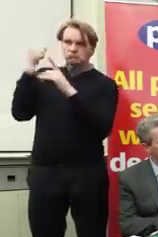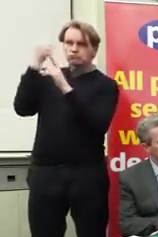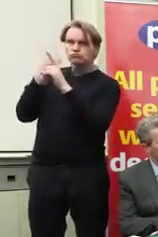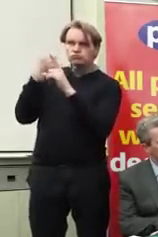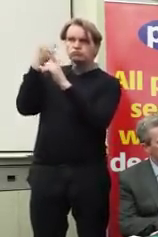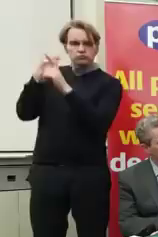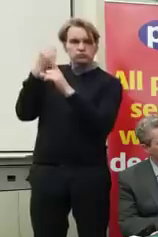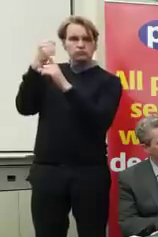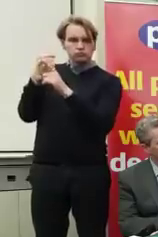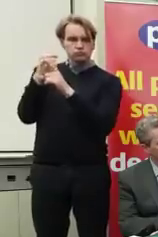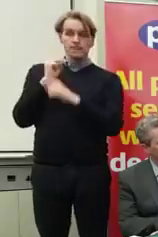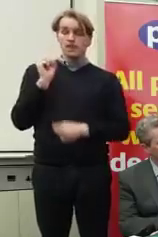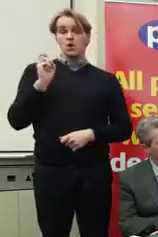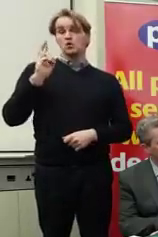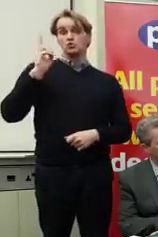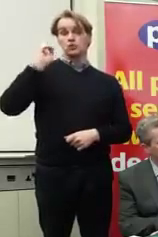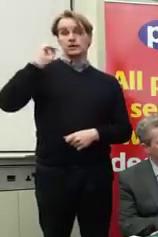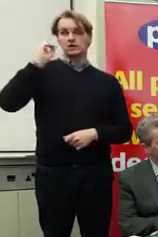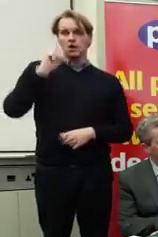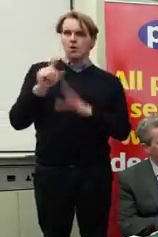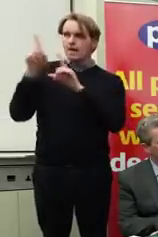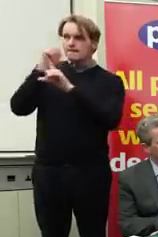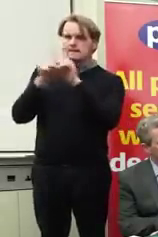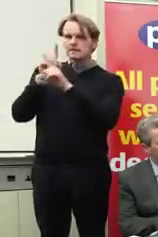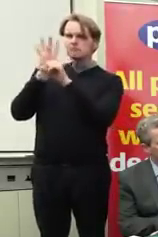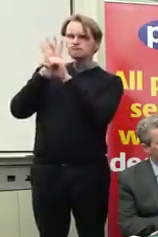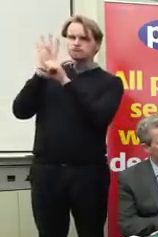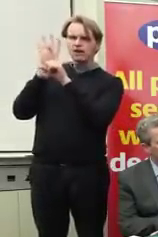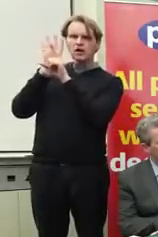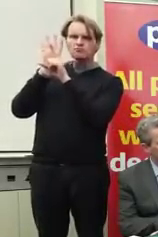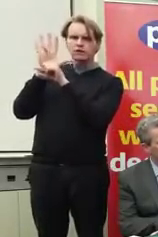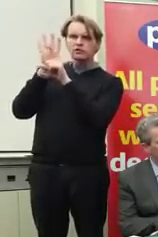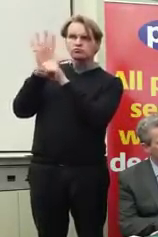ago all that pressure now is beginning to put even this government back and they